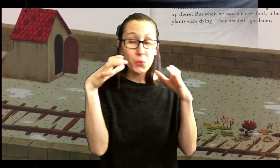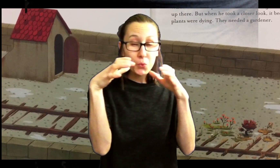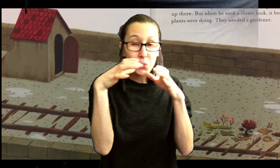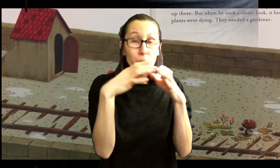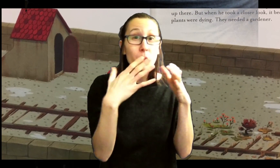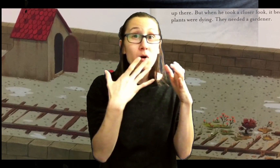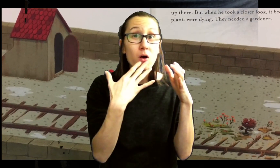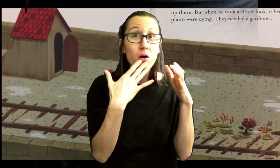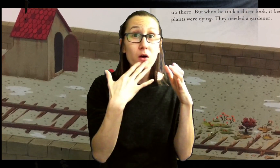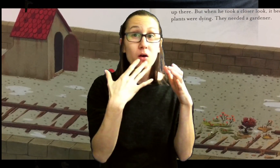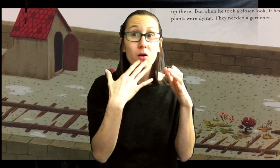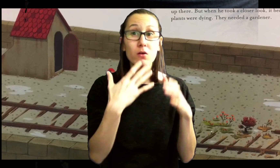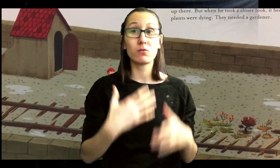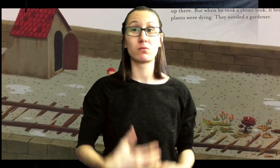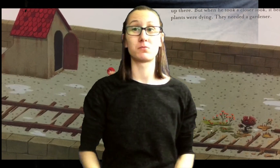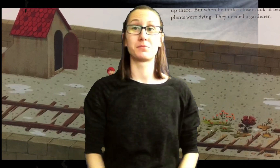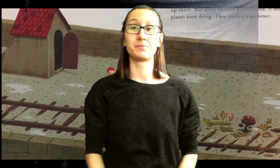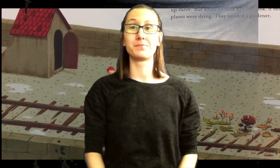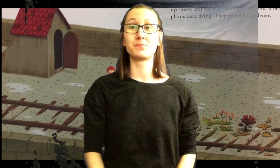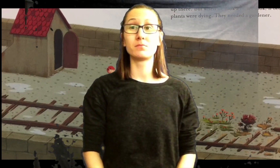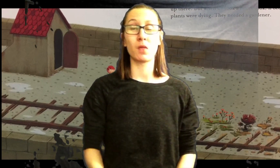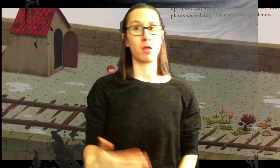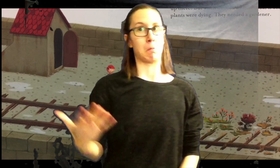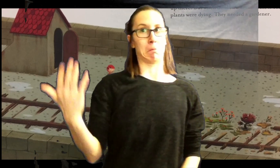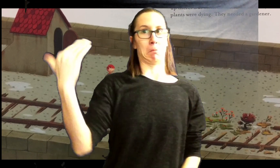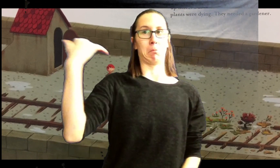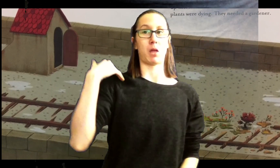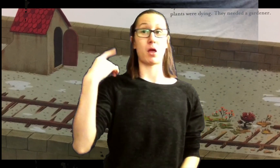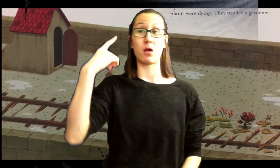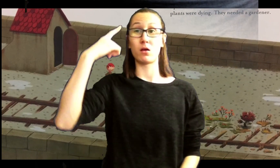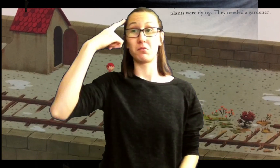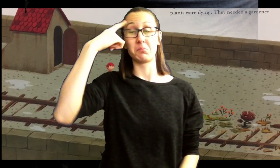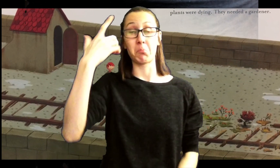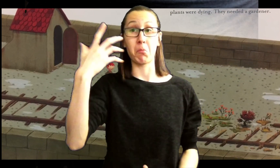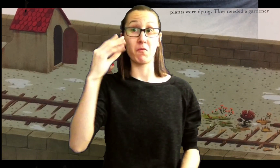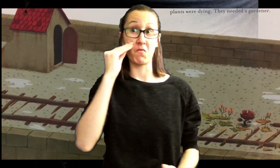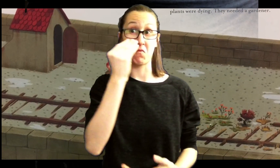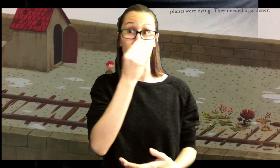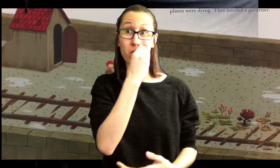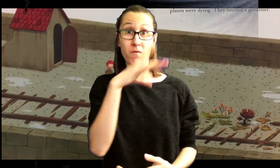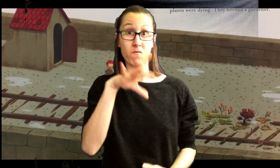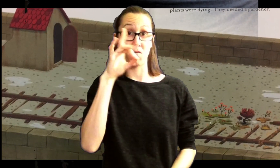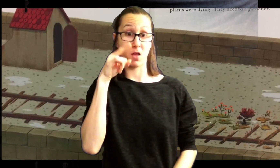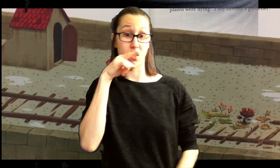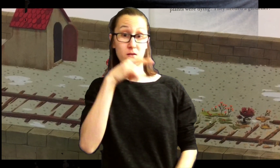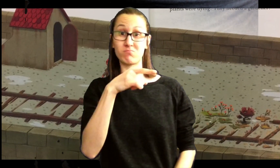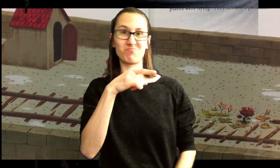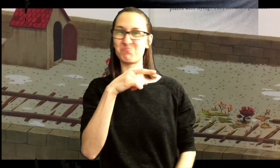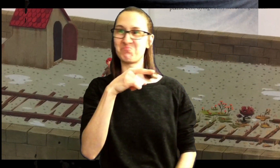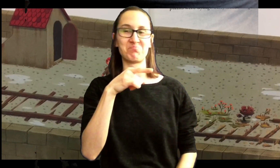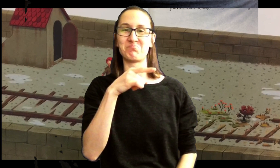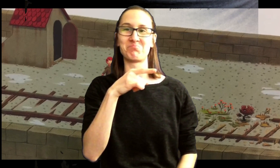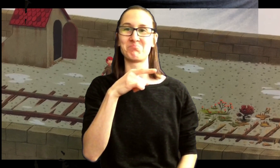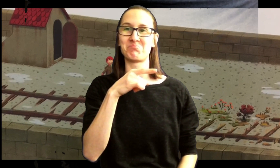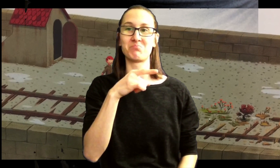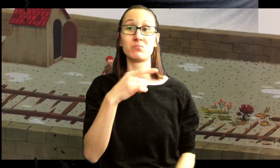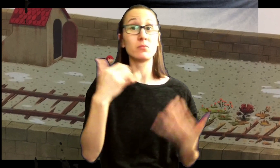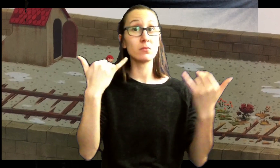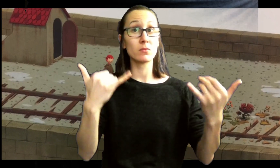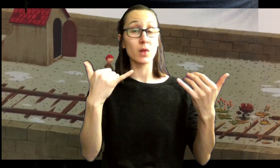was a lovely patch of color. Wildflowers and plants were the last things he had expected to find up there.